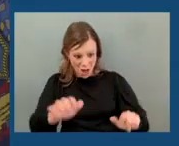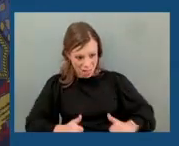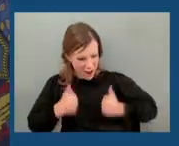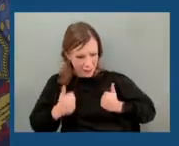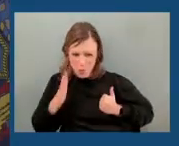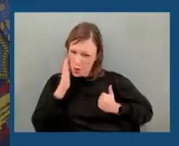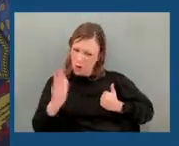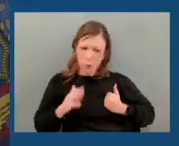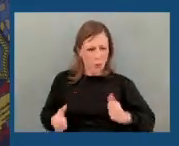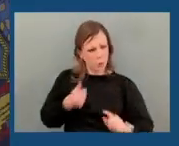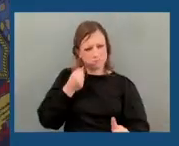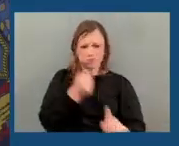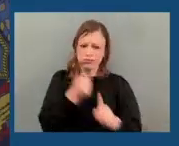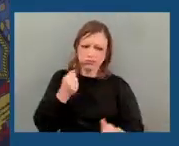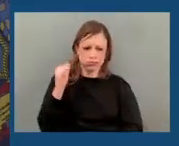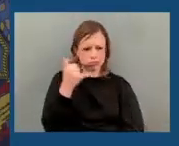So when I was 21 years of age,